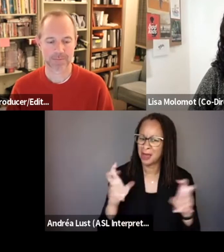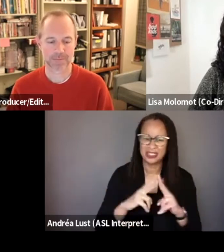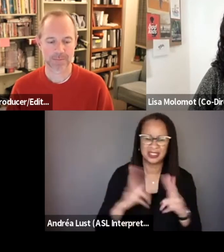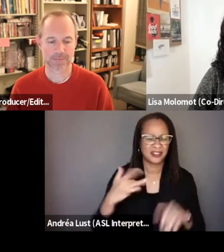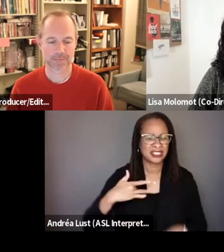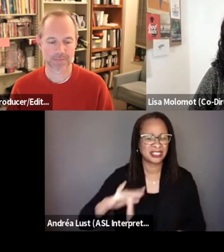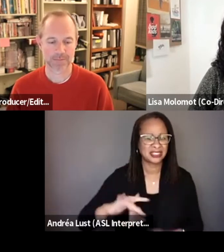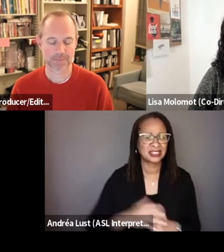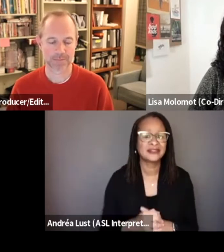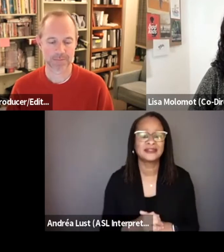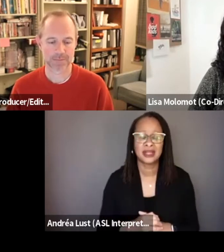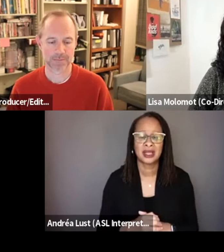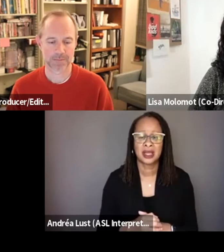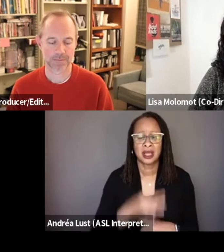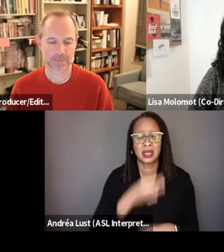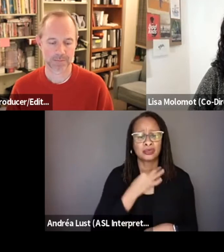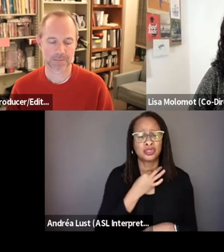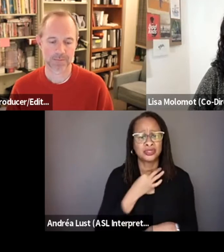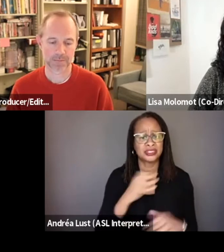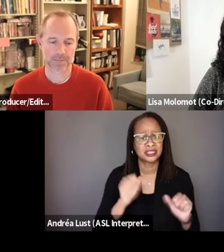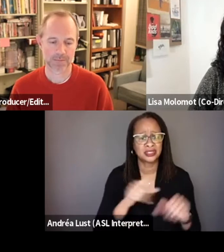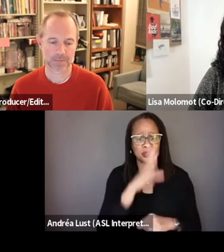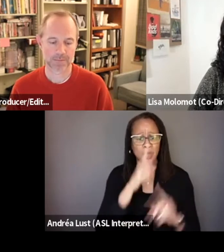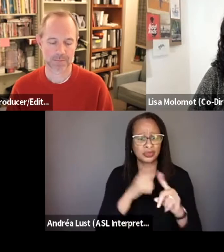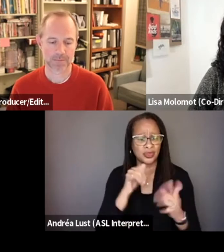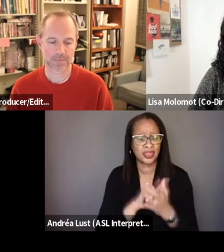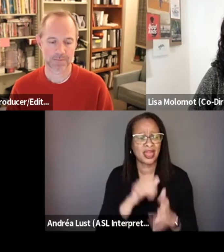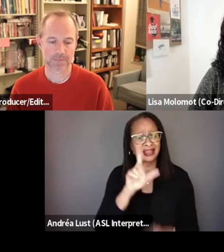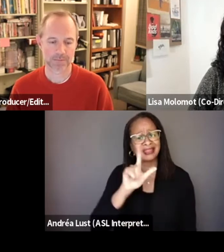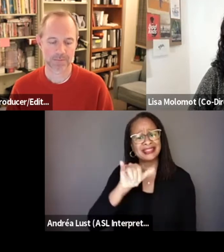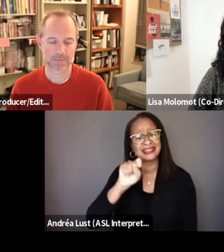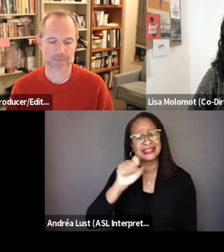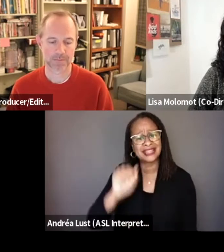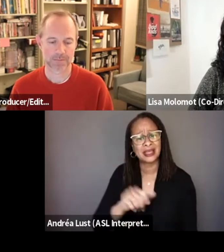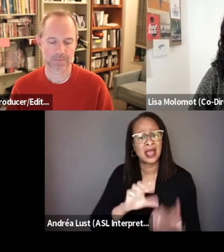and I'm wondering if you could talk to that, Lisa, that how earned the trust of people